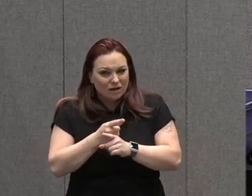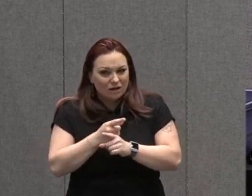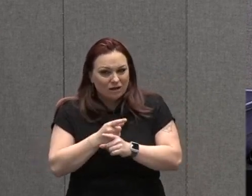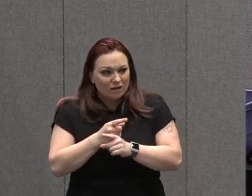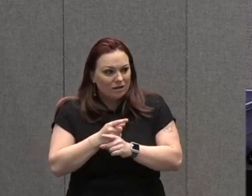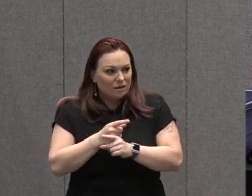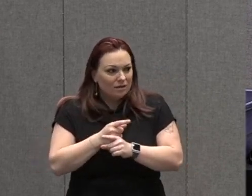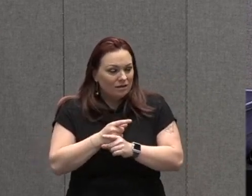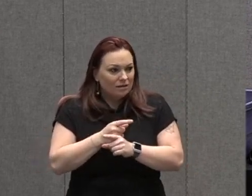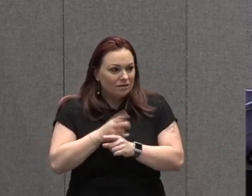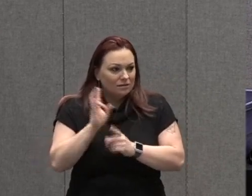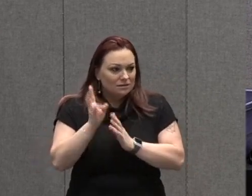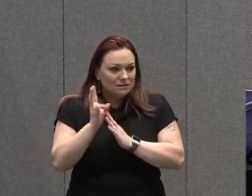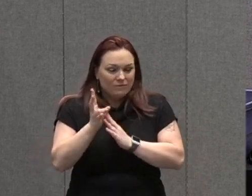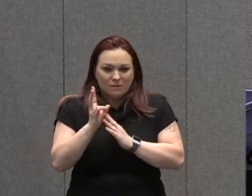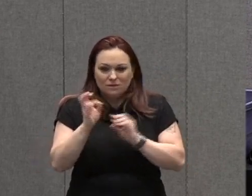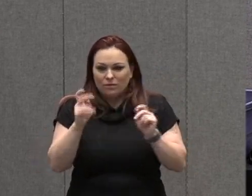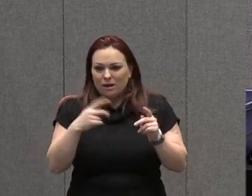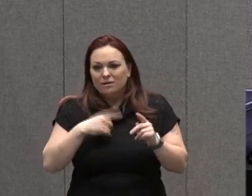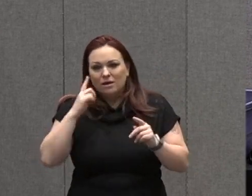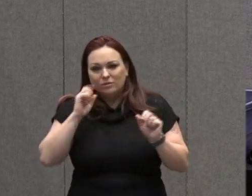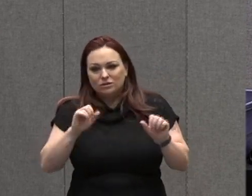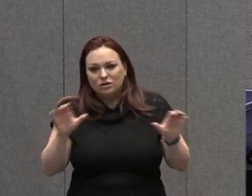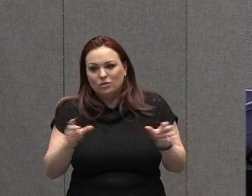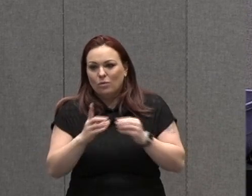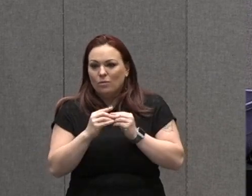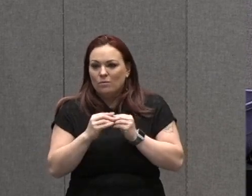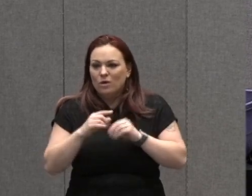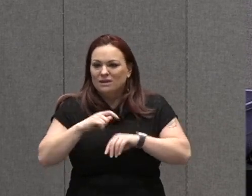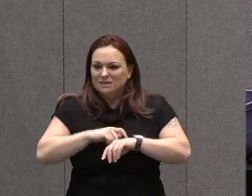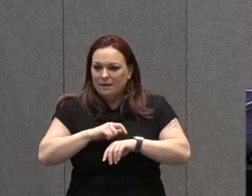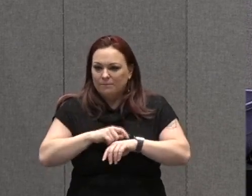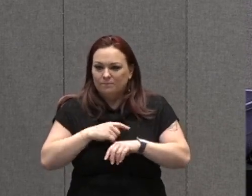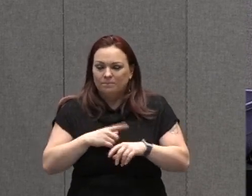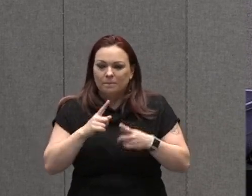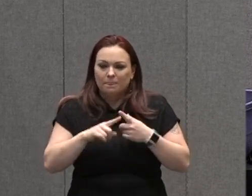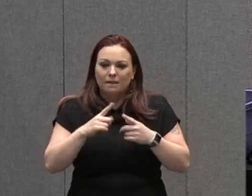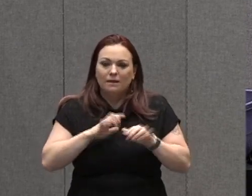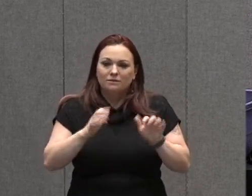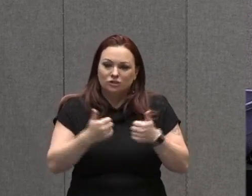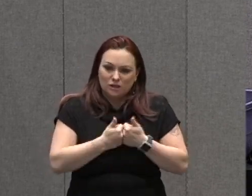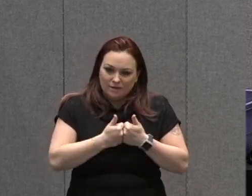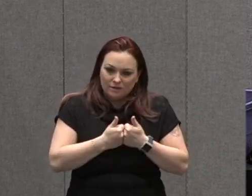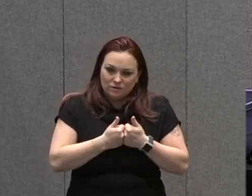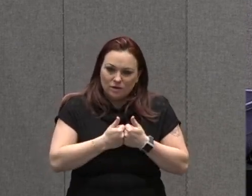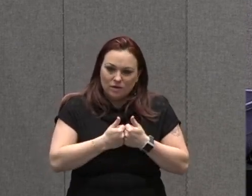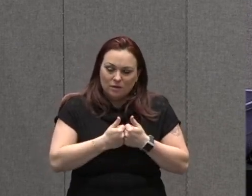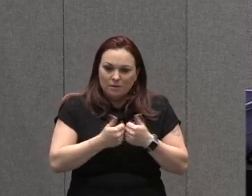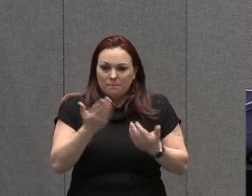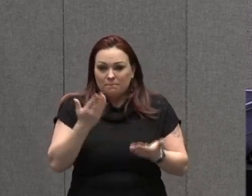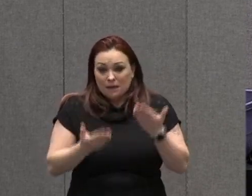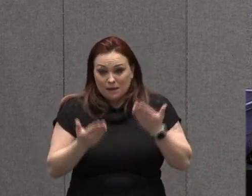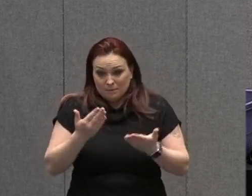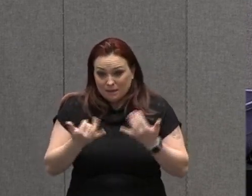Seven minutes, okay I think we should do this one more time. Yes why not. Because it's pretty challenging, all right so maybe now you're gonna